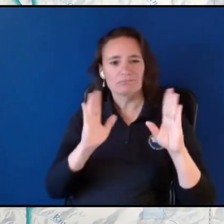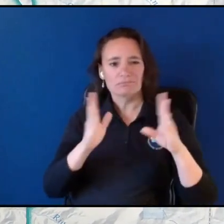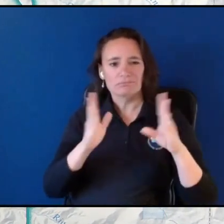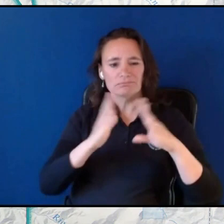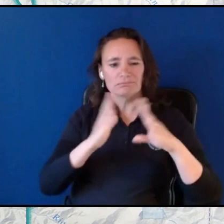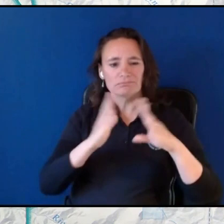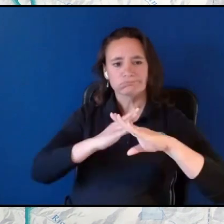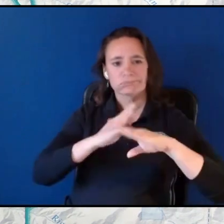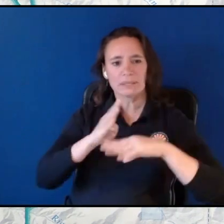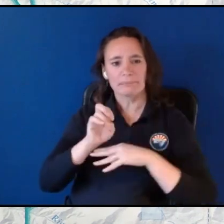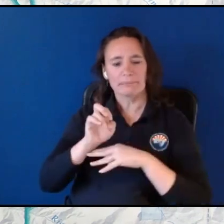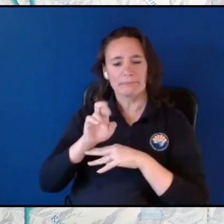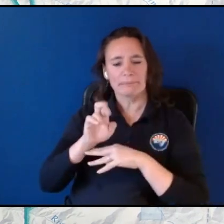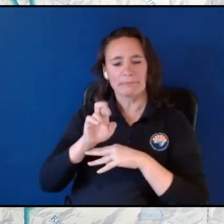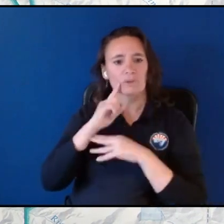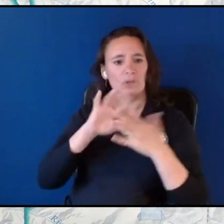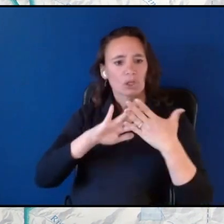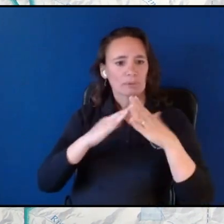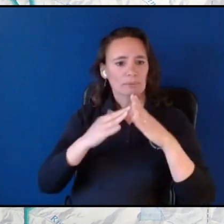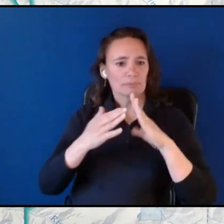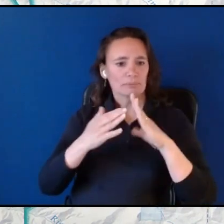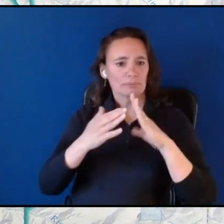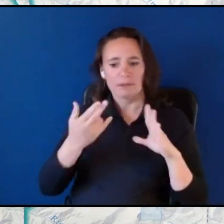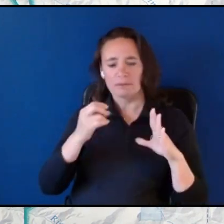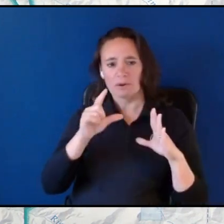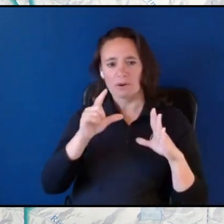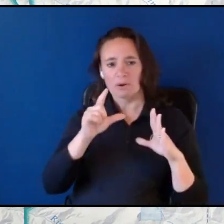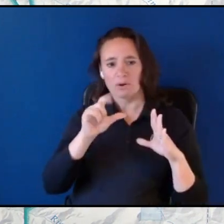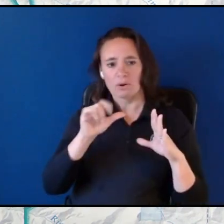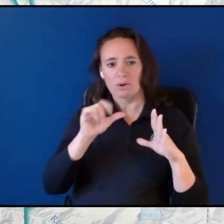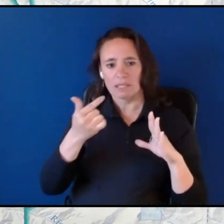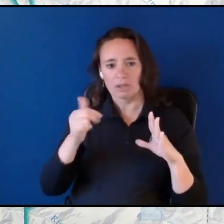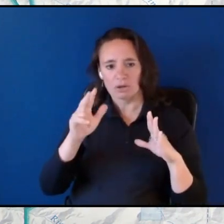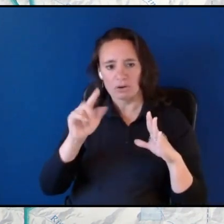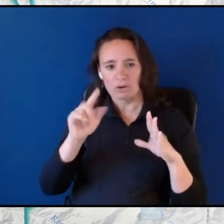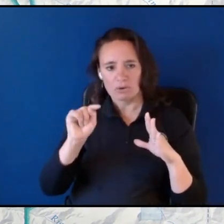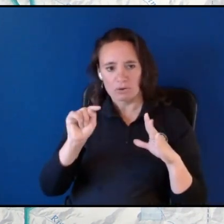Holy Ghost and Pecos Valley. Additionally up from the Iron Gate